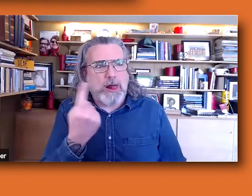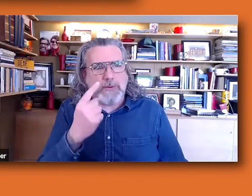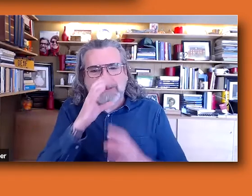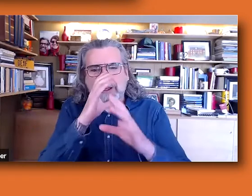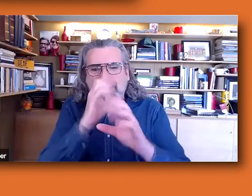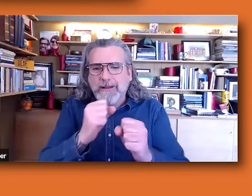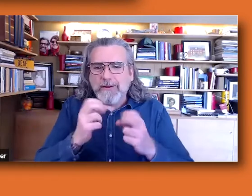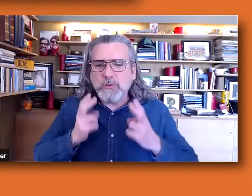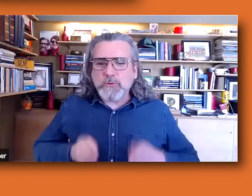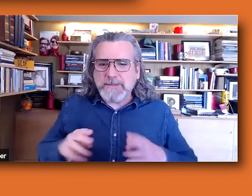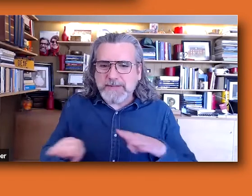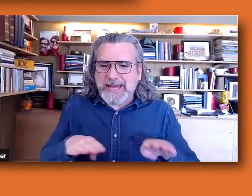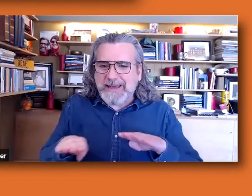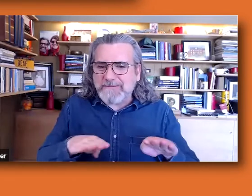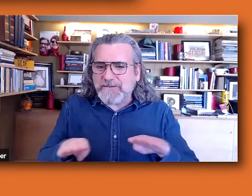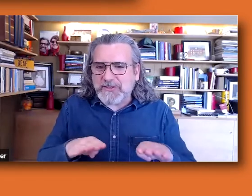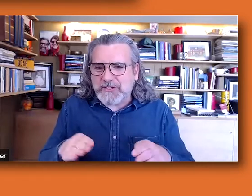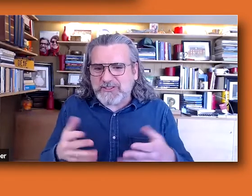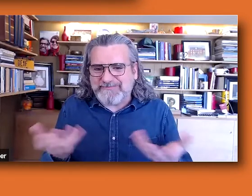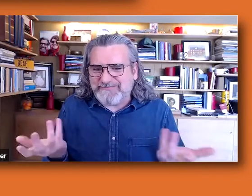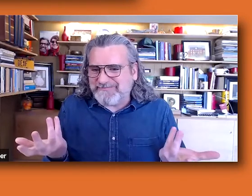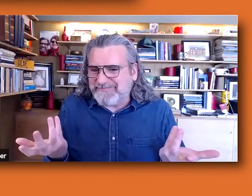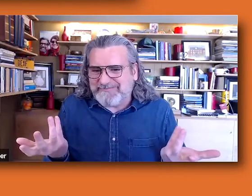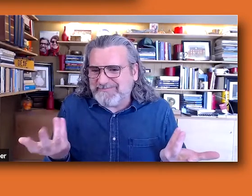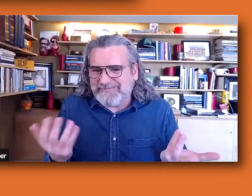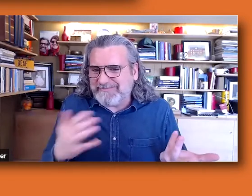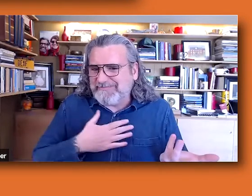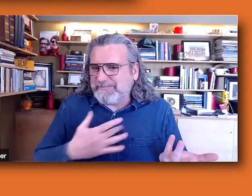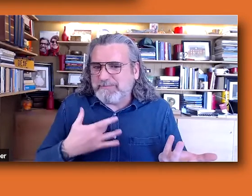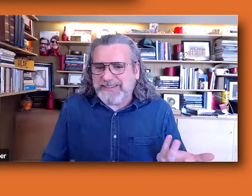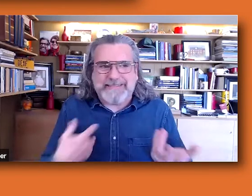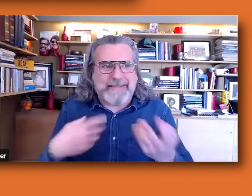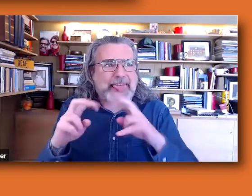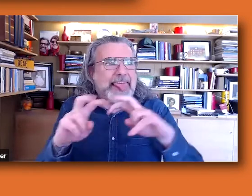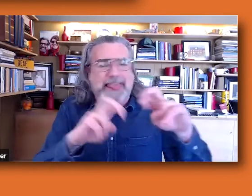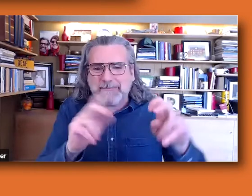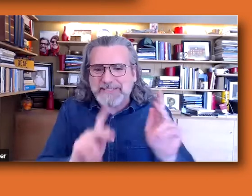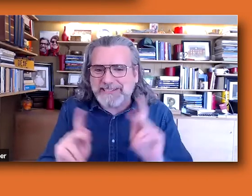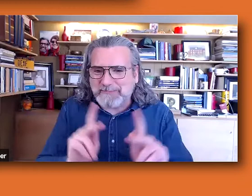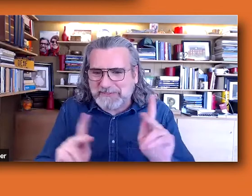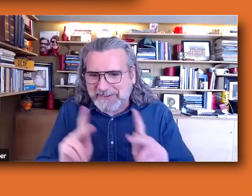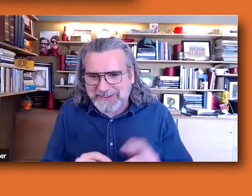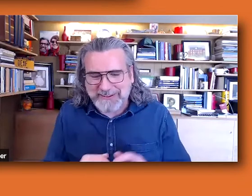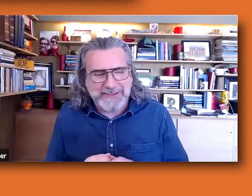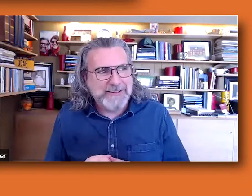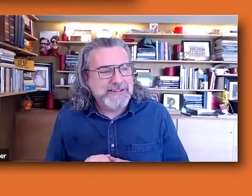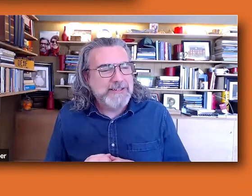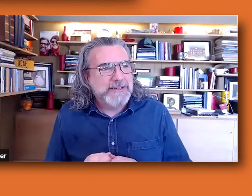Sure, well, let me say that growing up, I've always been fascinated by human behavior. I've always enjoyed people-watching,